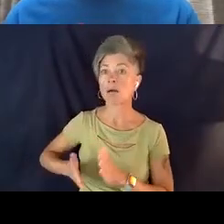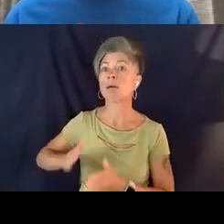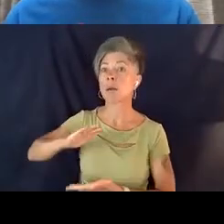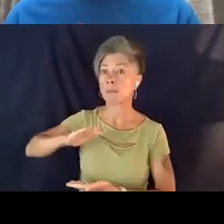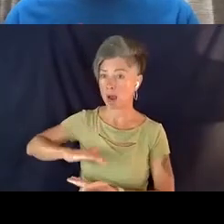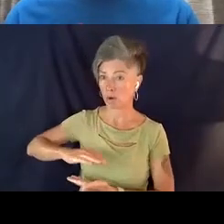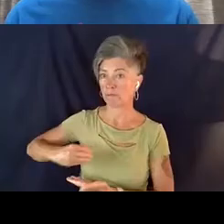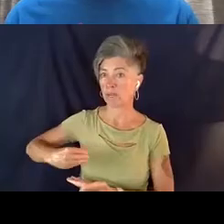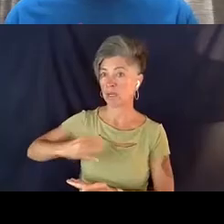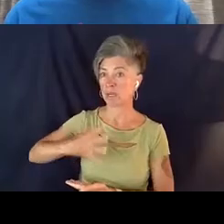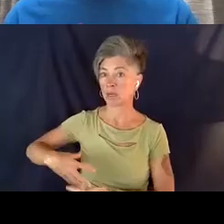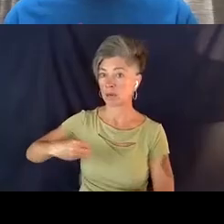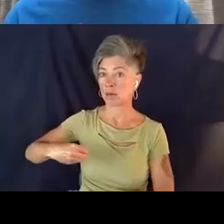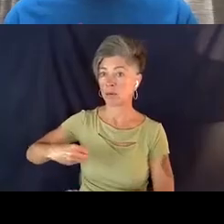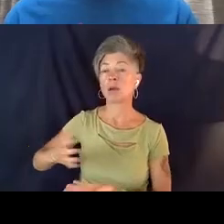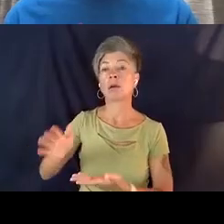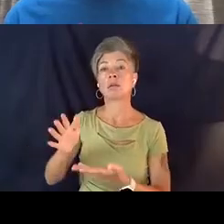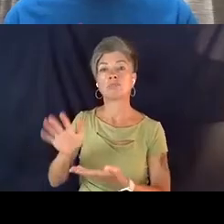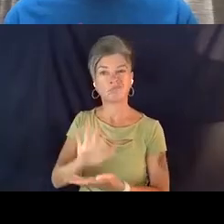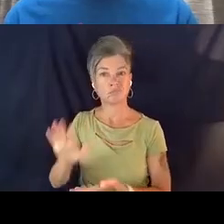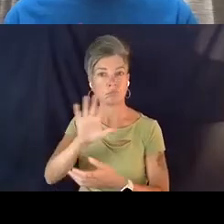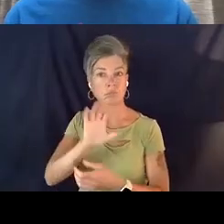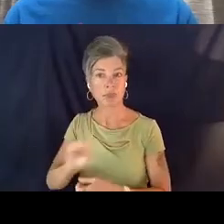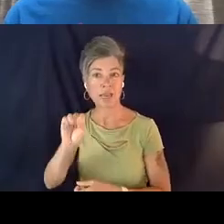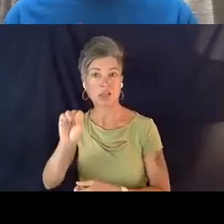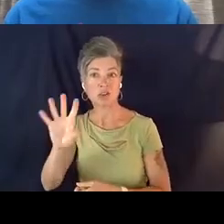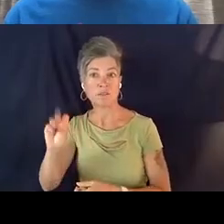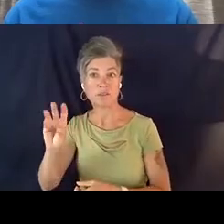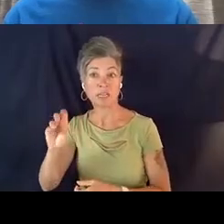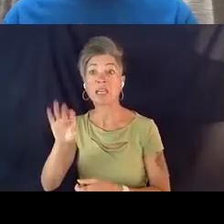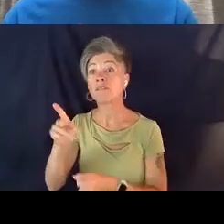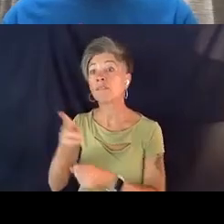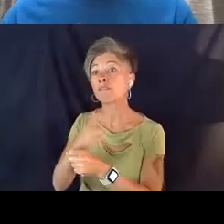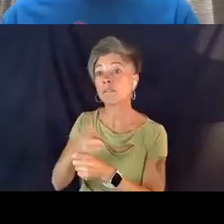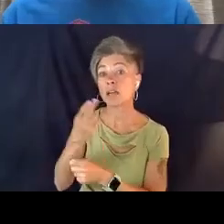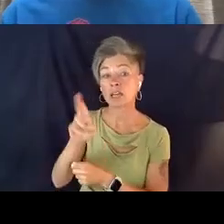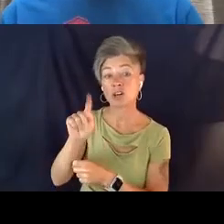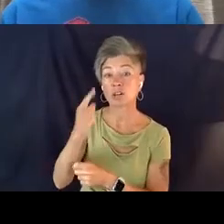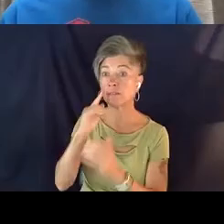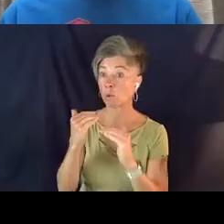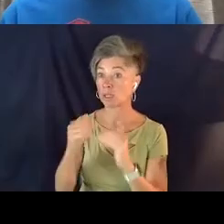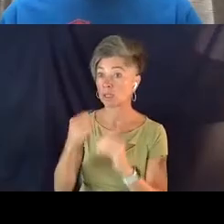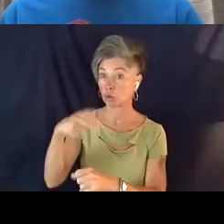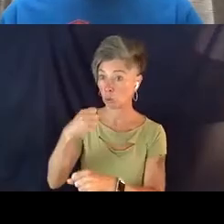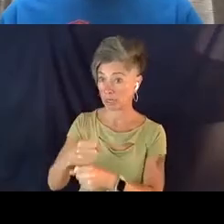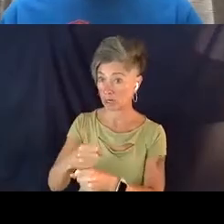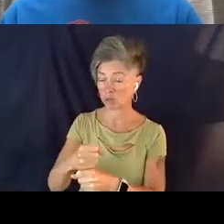at age 50, and that's as long as you've been on HRT for at least two years. And it's really, really important to talk